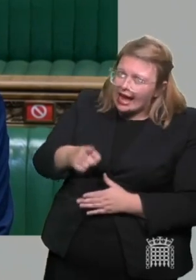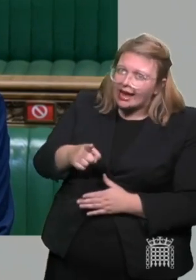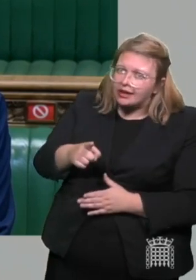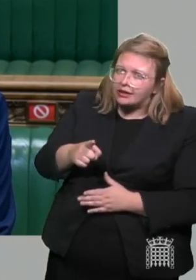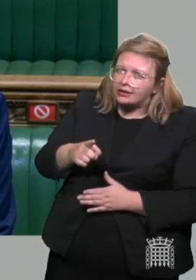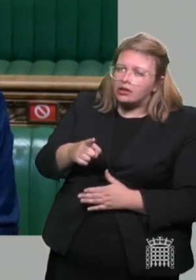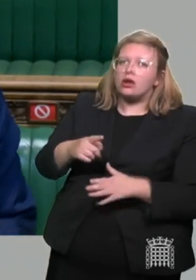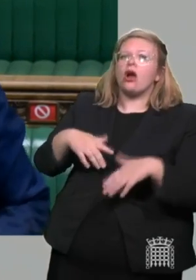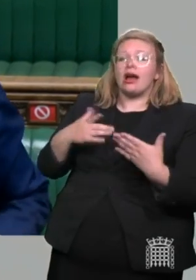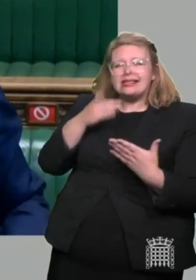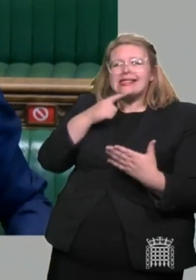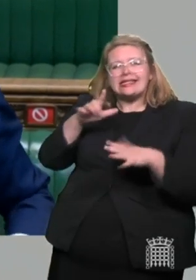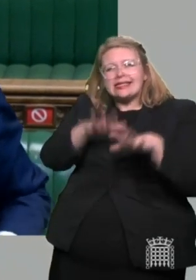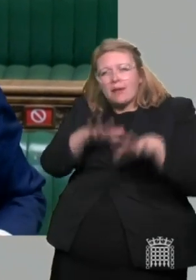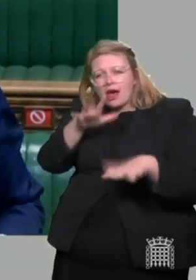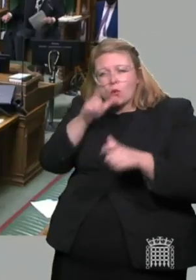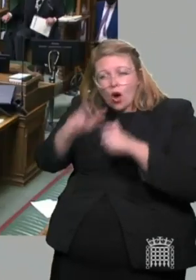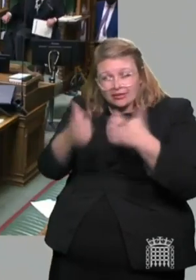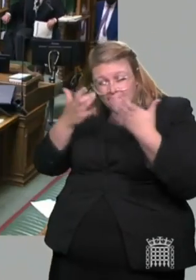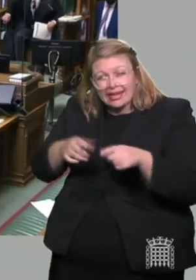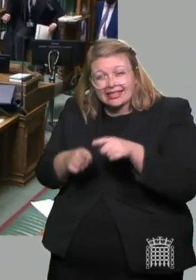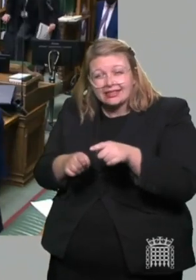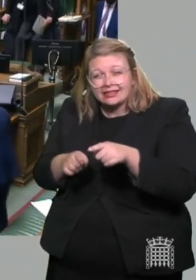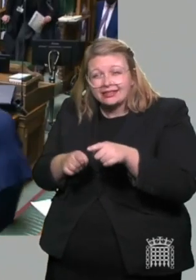or remarks to that effect? >> The Prime Minister